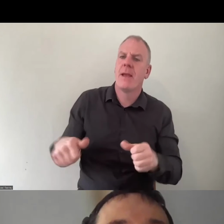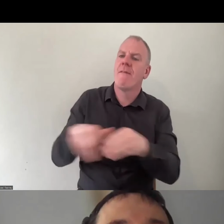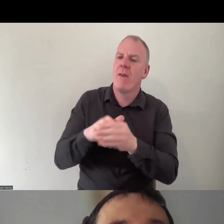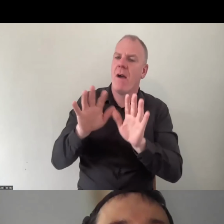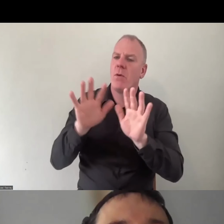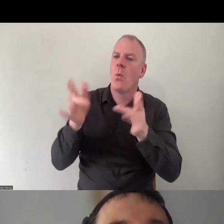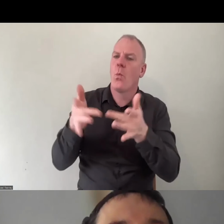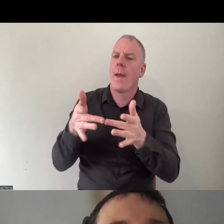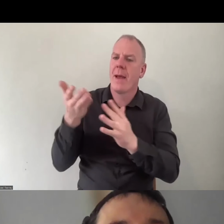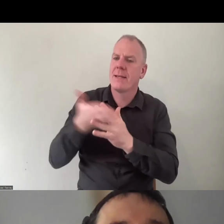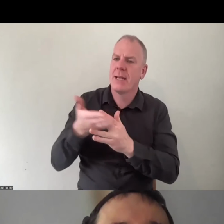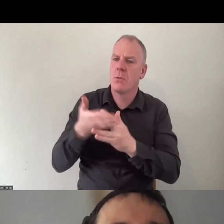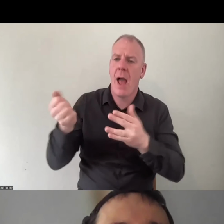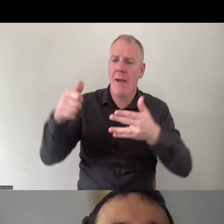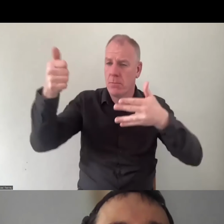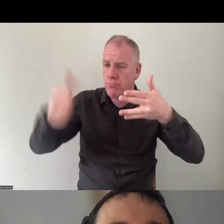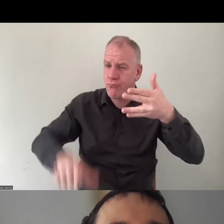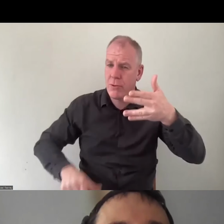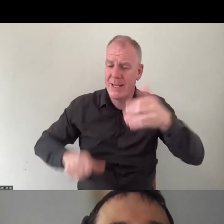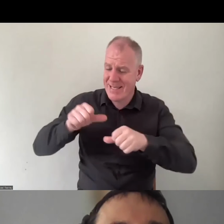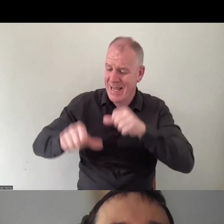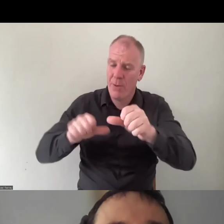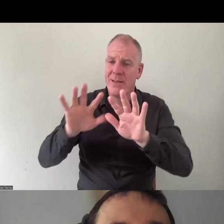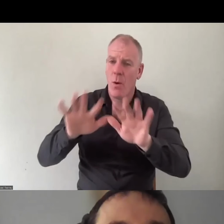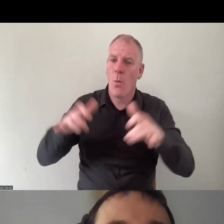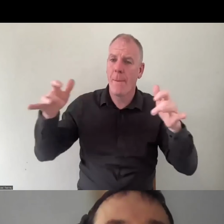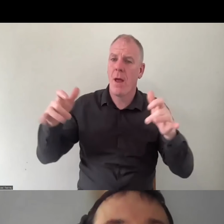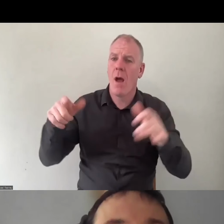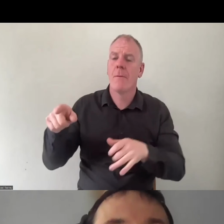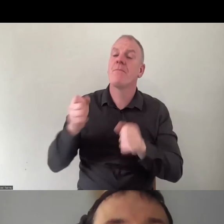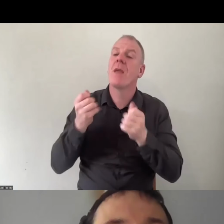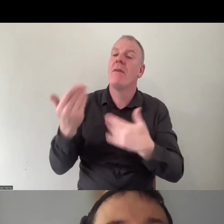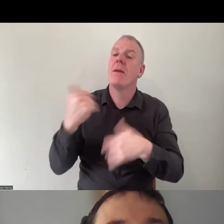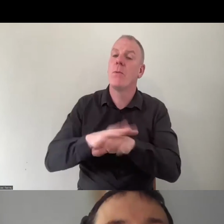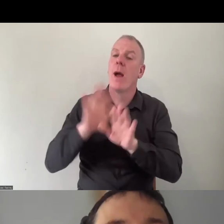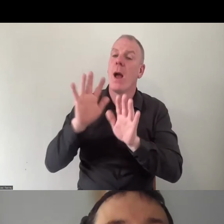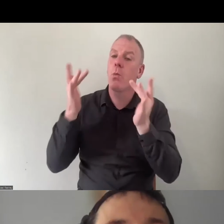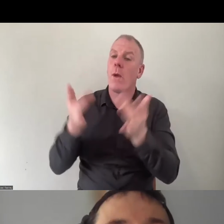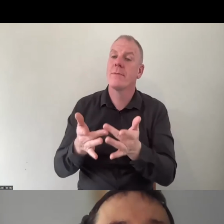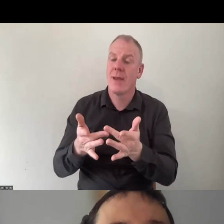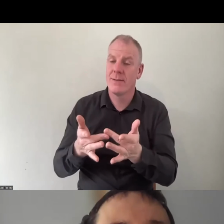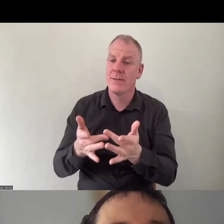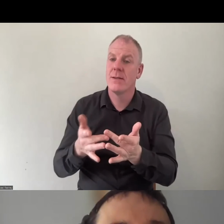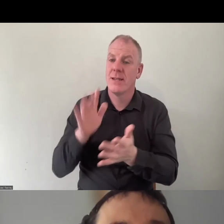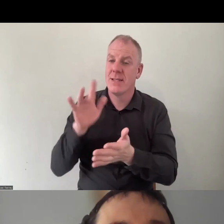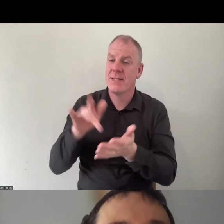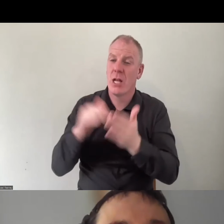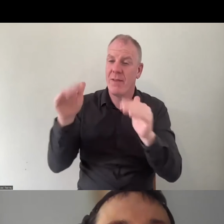We have a whole series of webinars, again, available on our website, which we have run right across the last couple of years